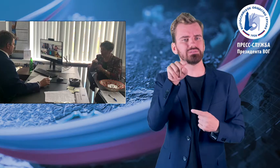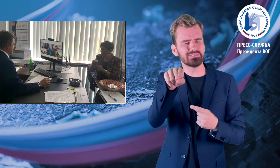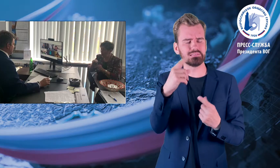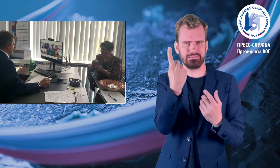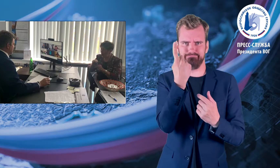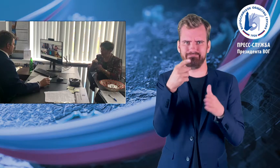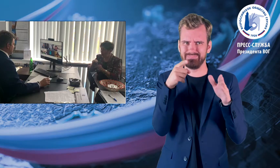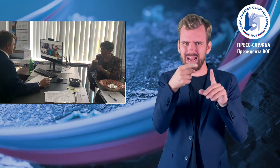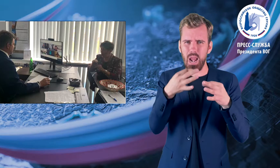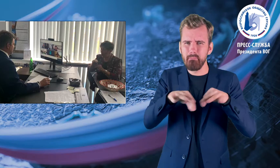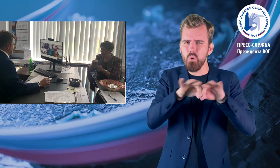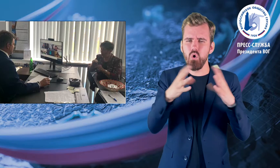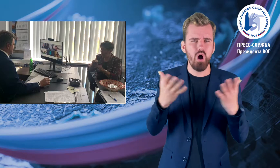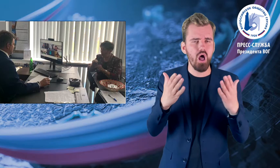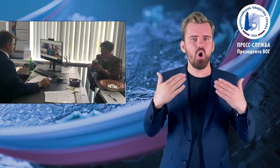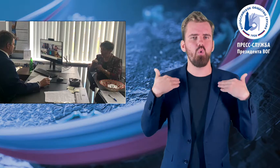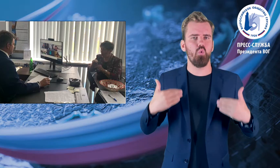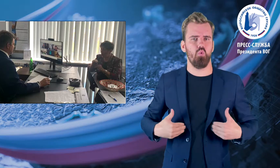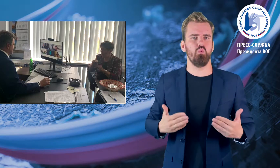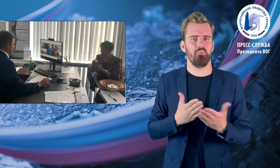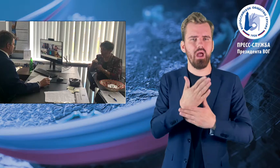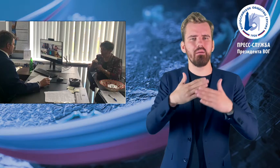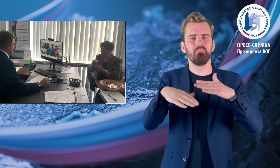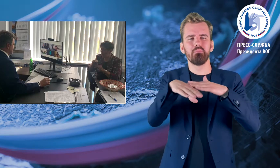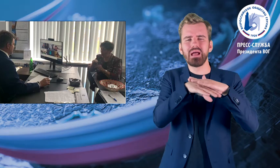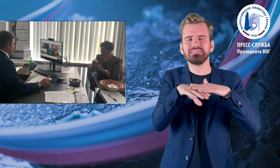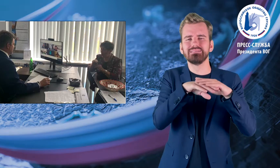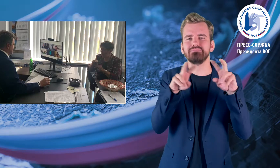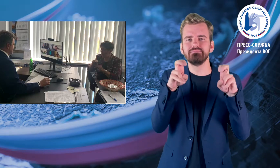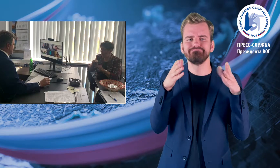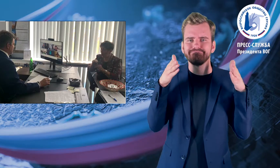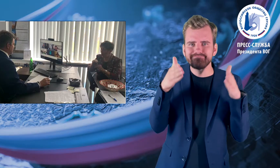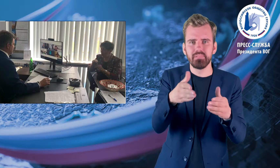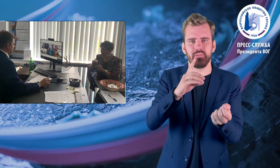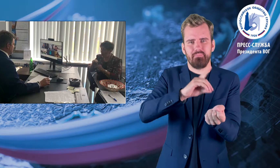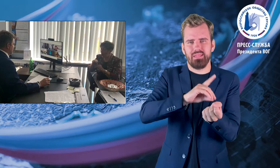to questions about the regulatory framework on medical topics,